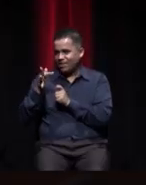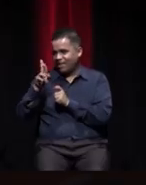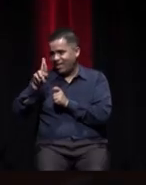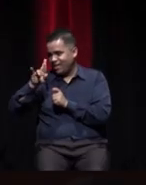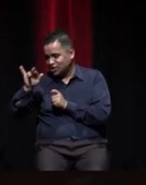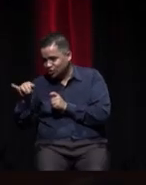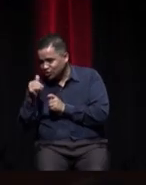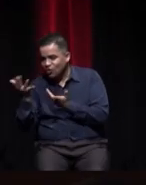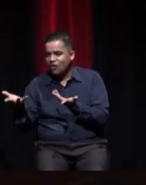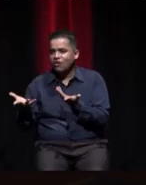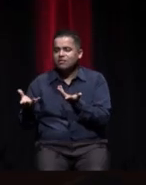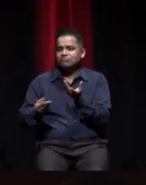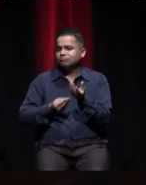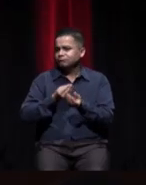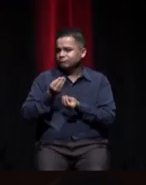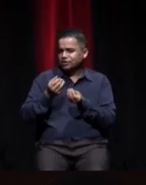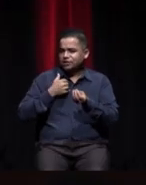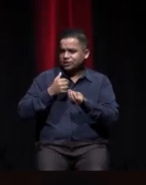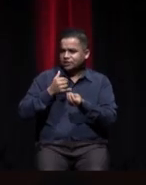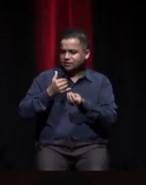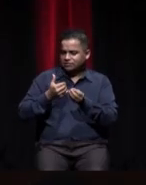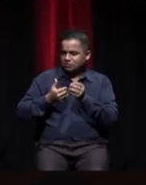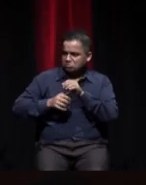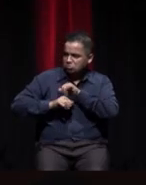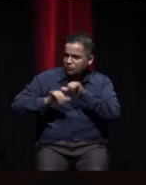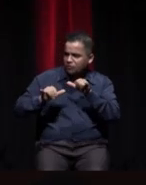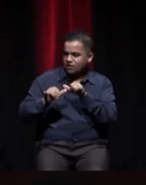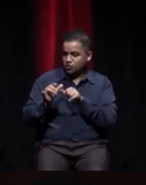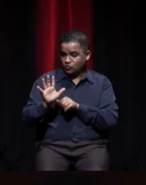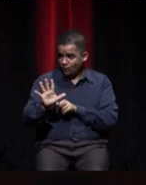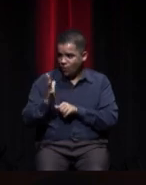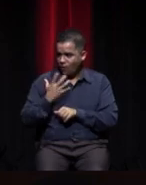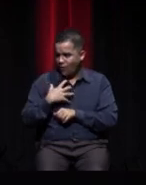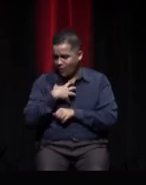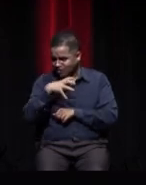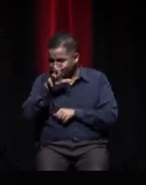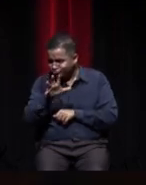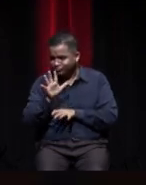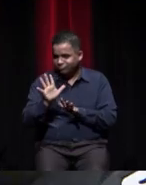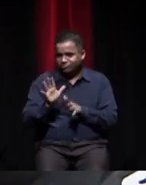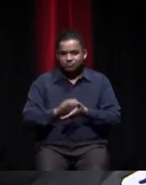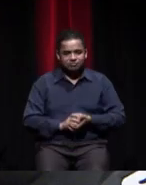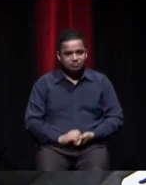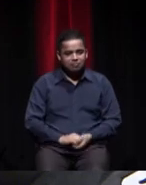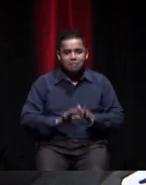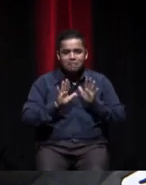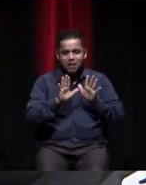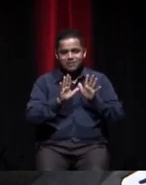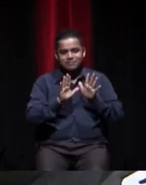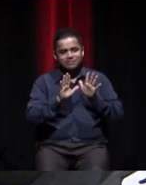we'd say word things differently. When I am in the virtual environment, I imagine